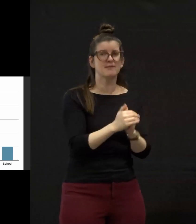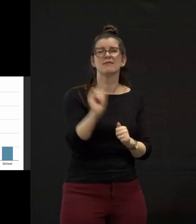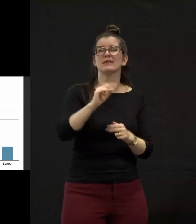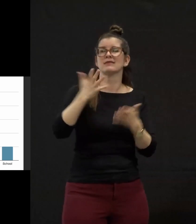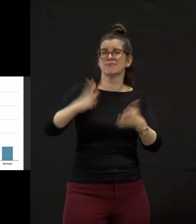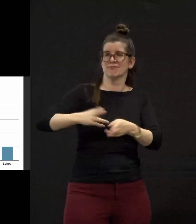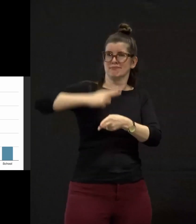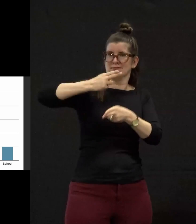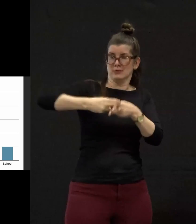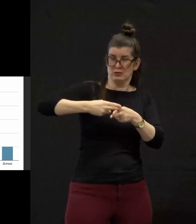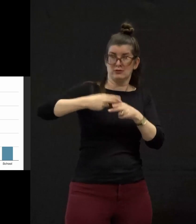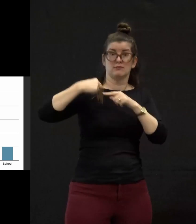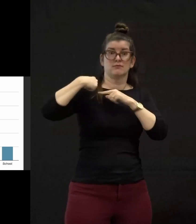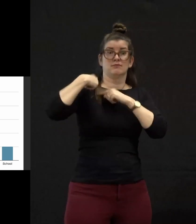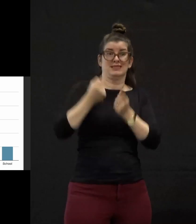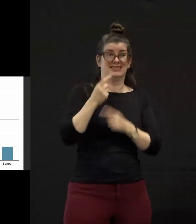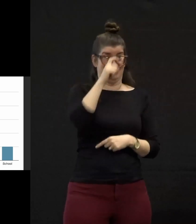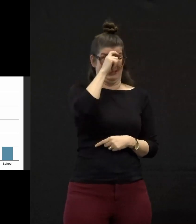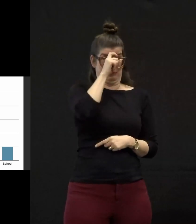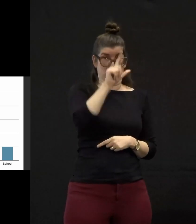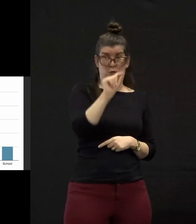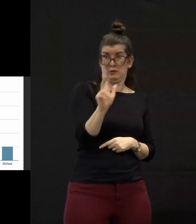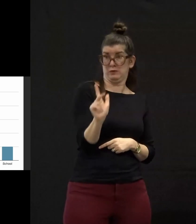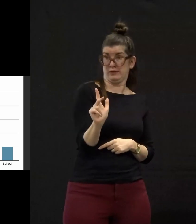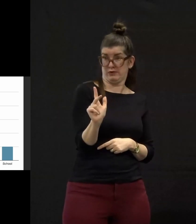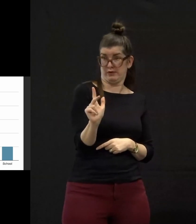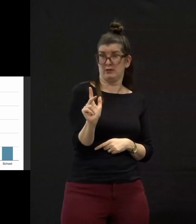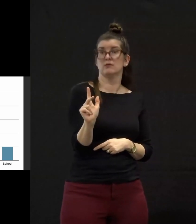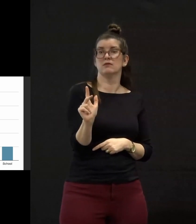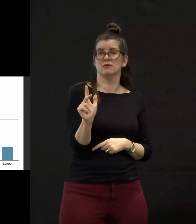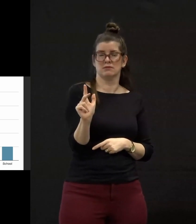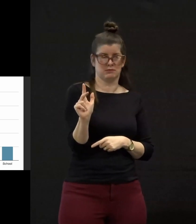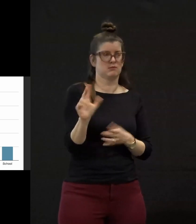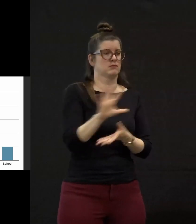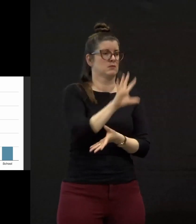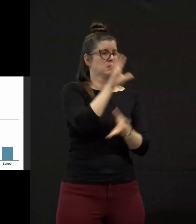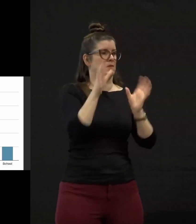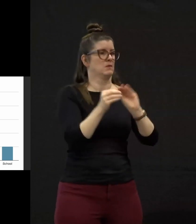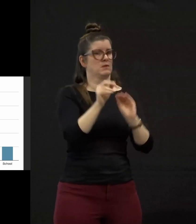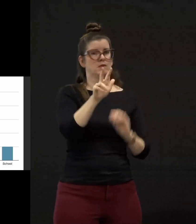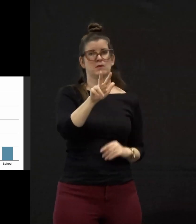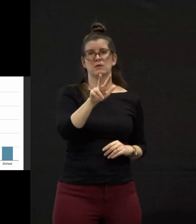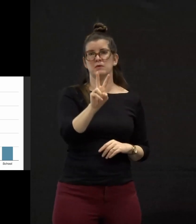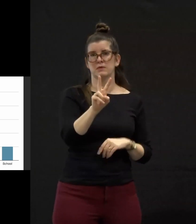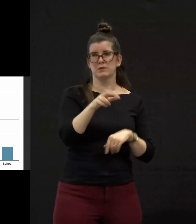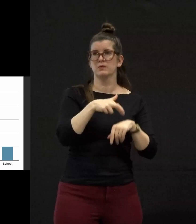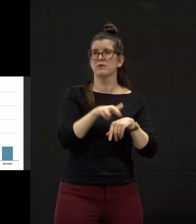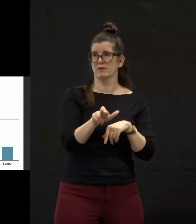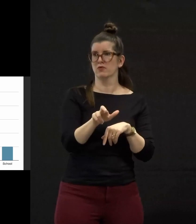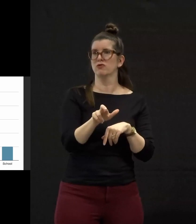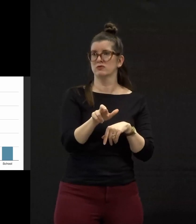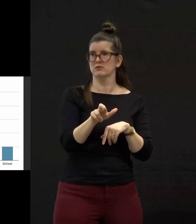since summer, 2023, we've had a total of 32 referrals